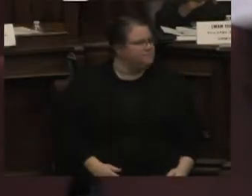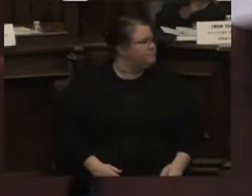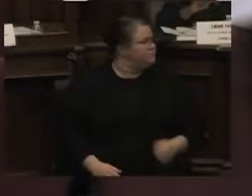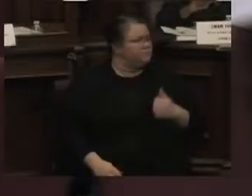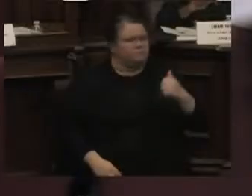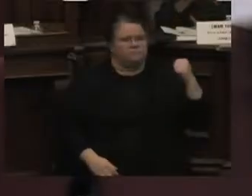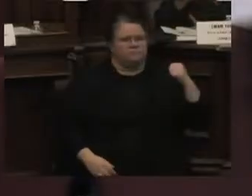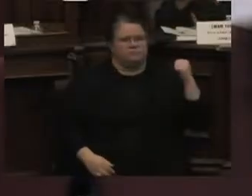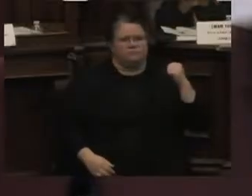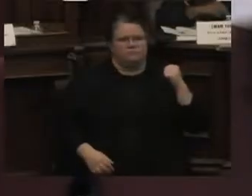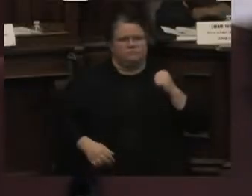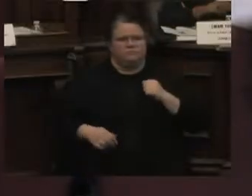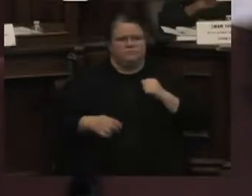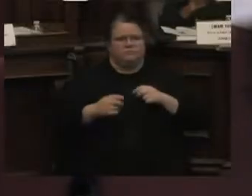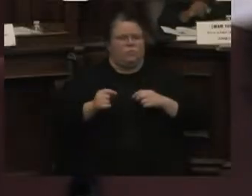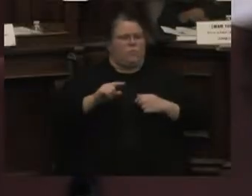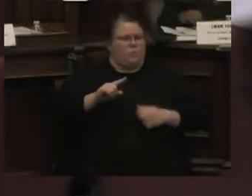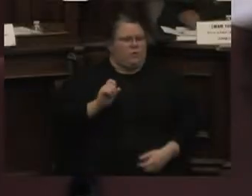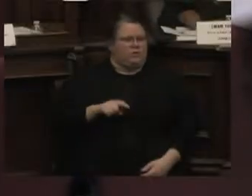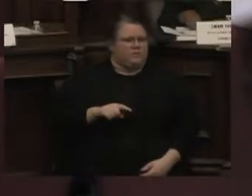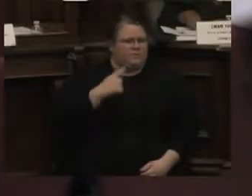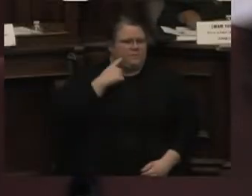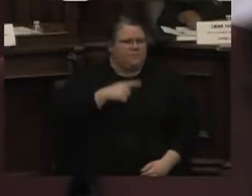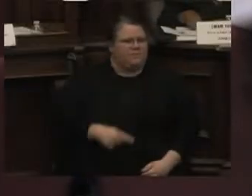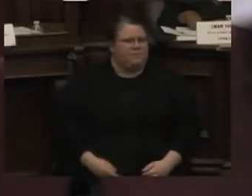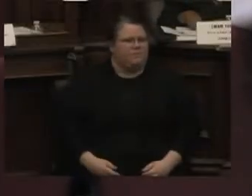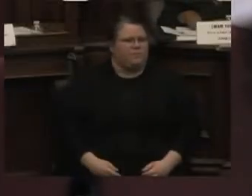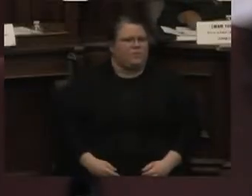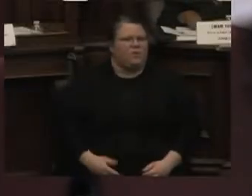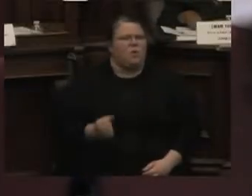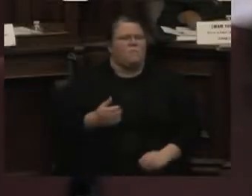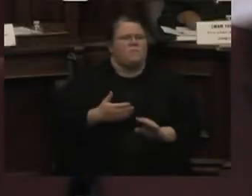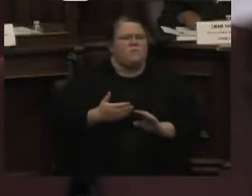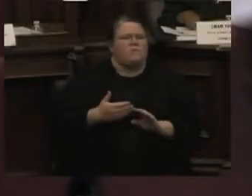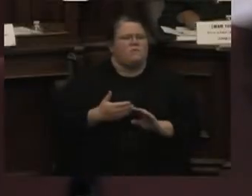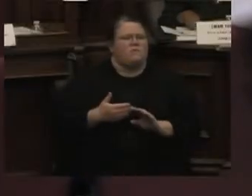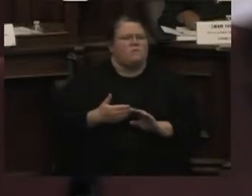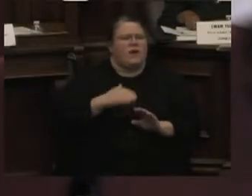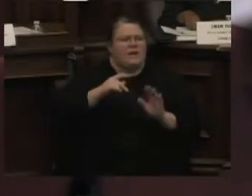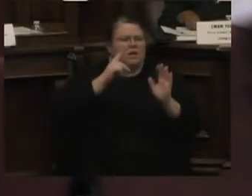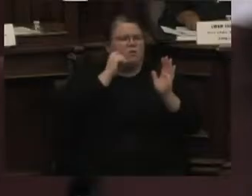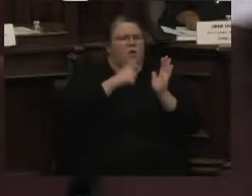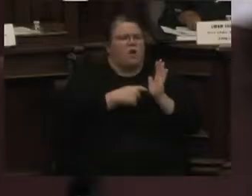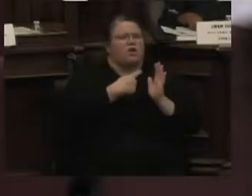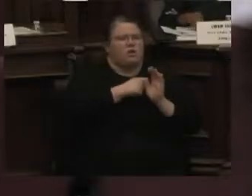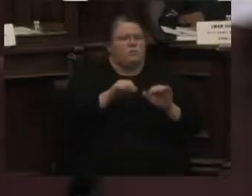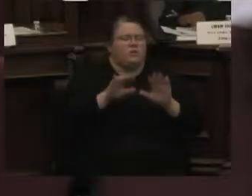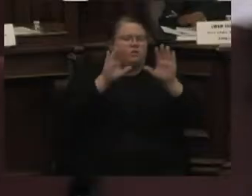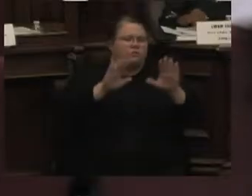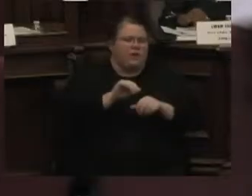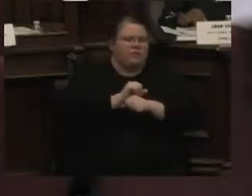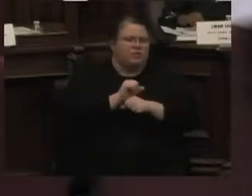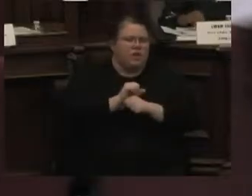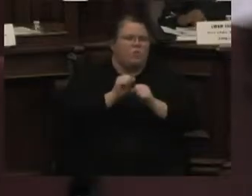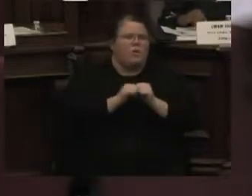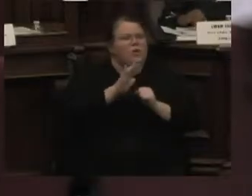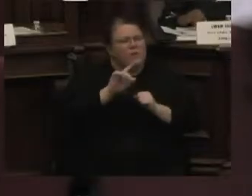but that is the pace update. And with that I will just quick.